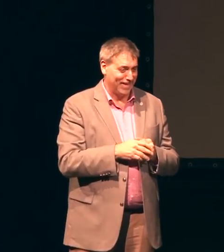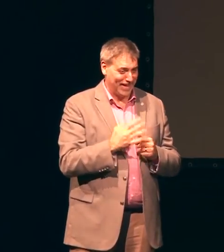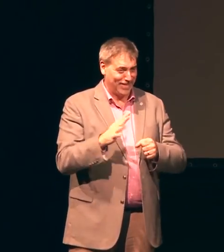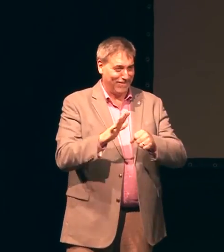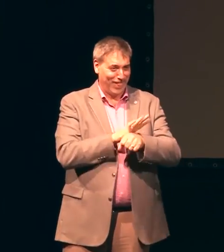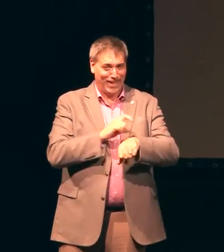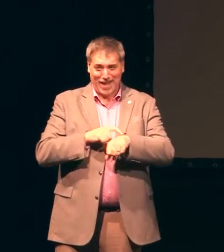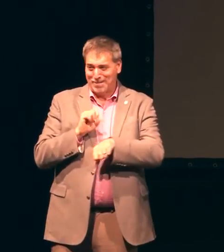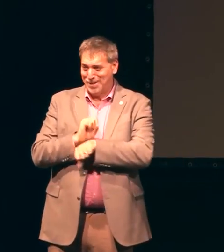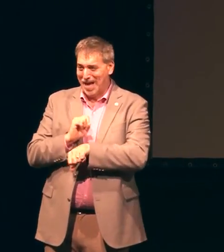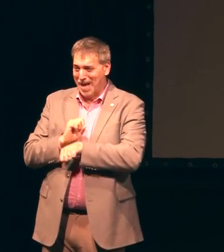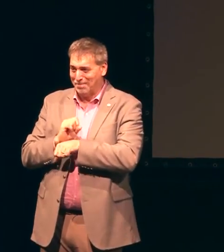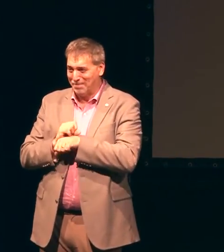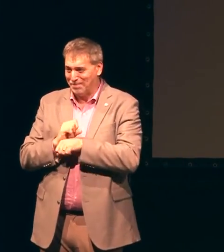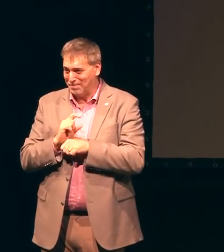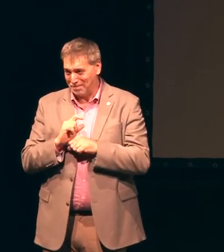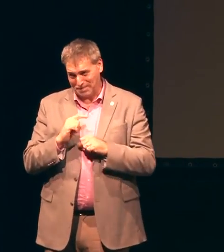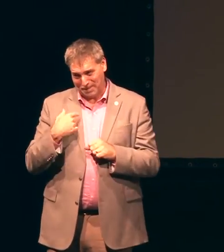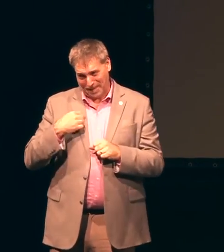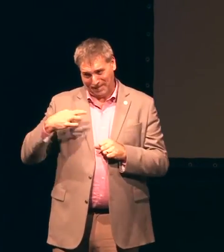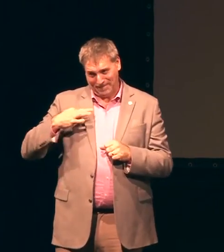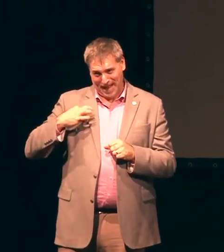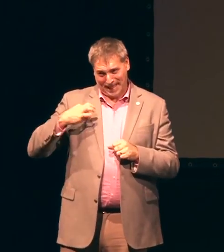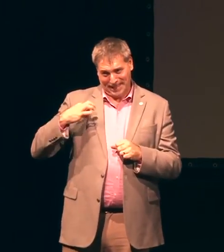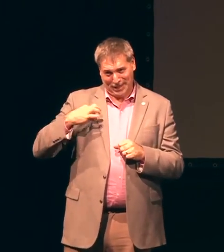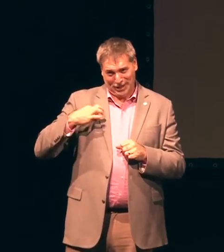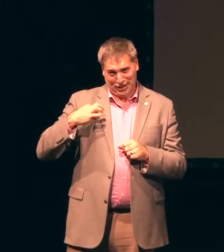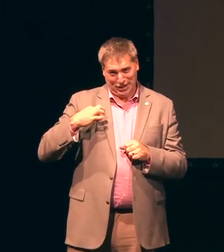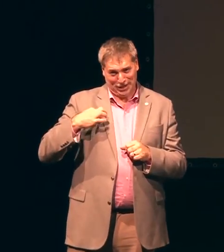club, it's not, it's like a full-time job but it's a